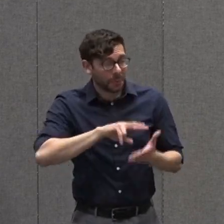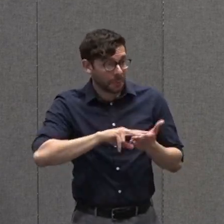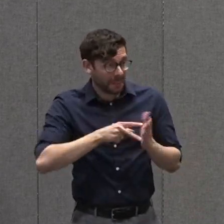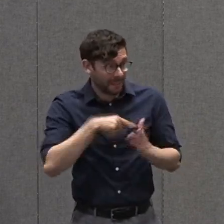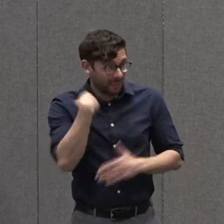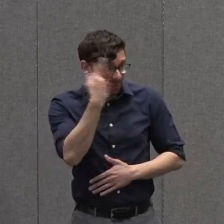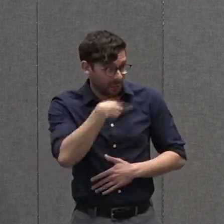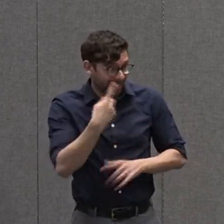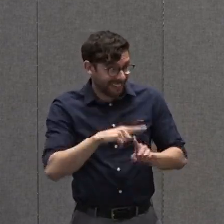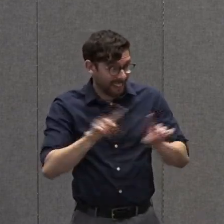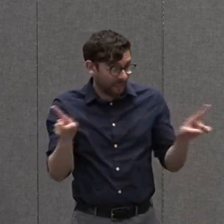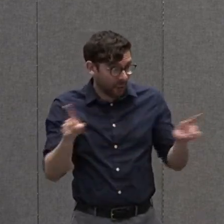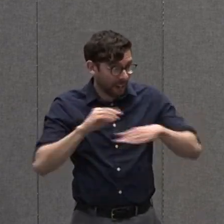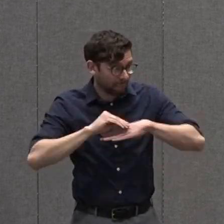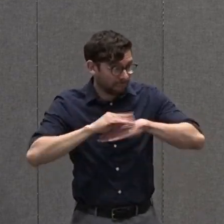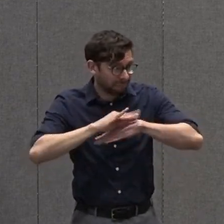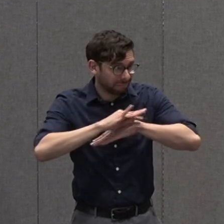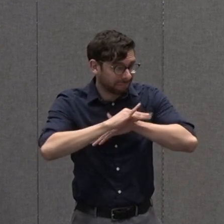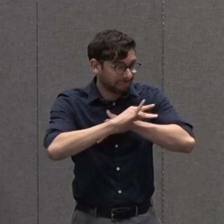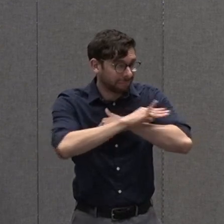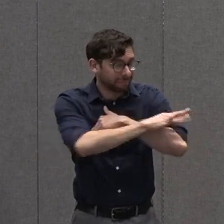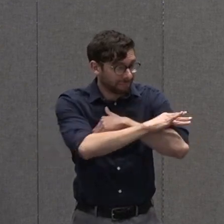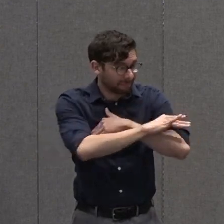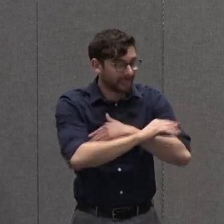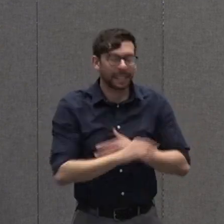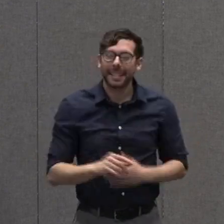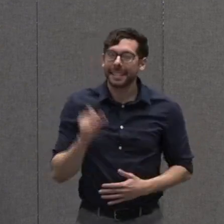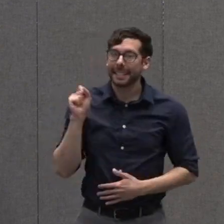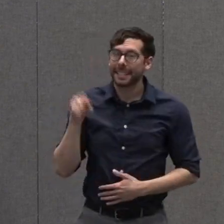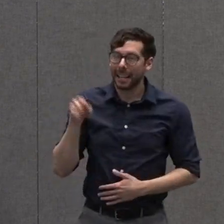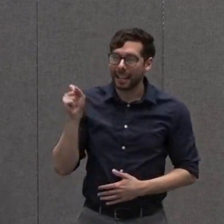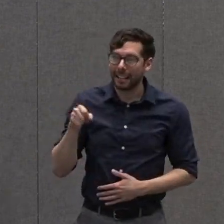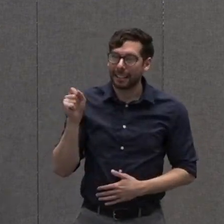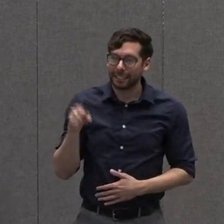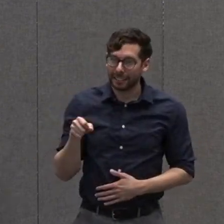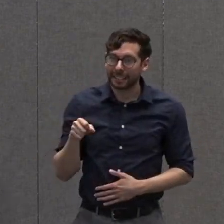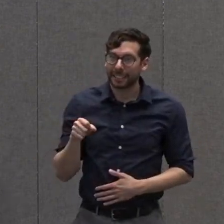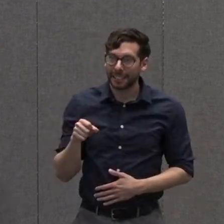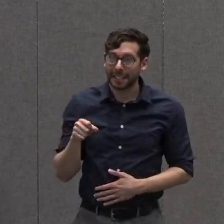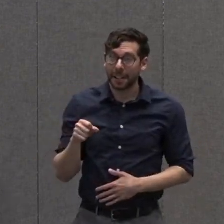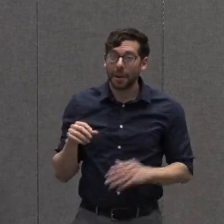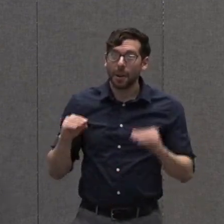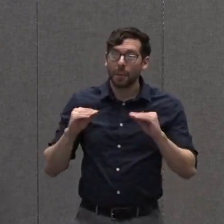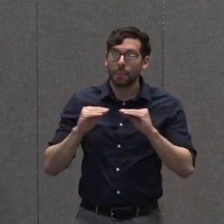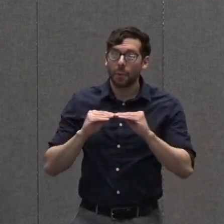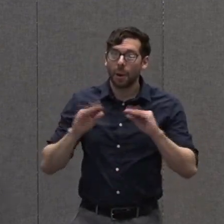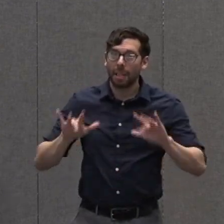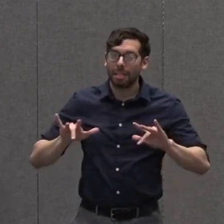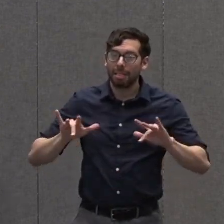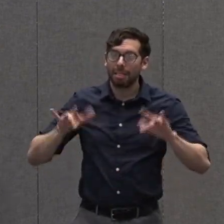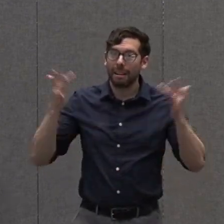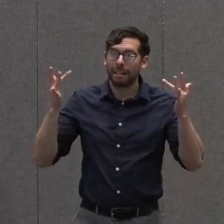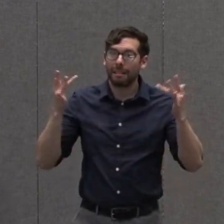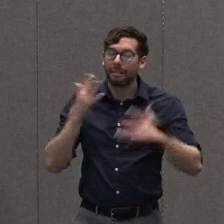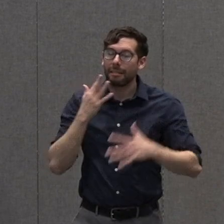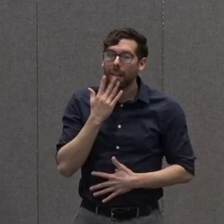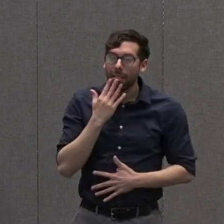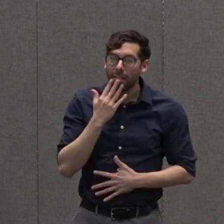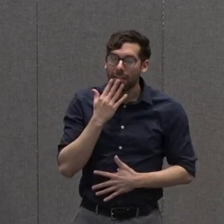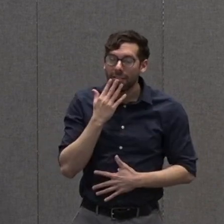with the different skins that you showed us? Mhm, as you would expect, it's lighter in color too, and more translucent. - And more translucent, okay.